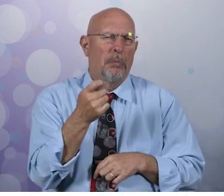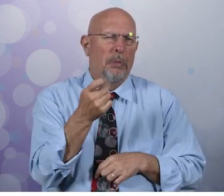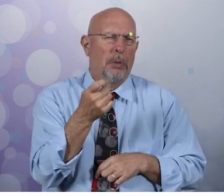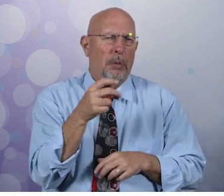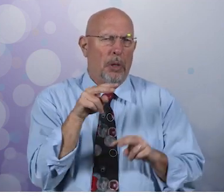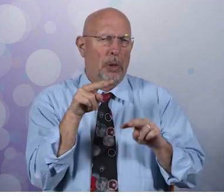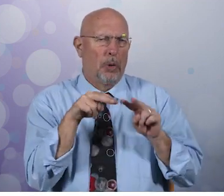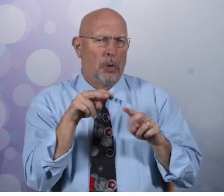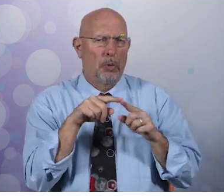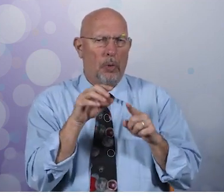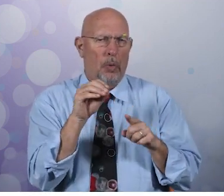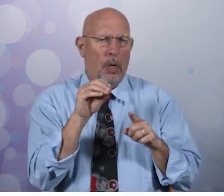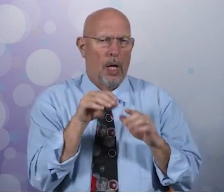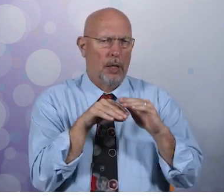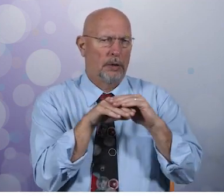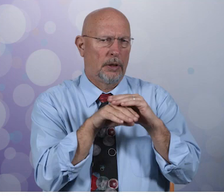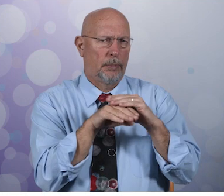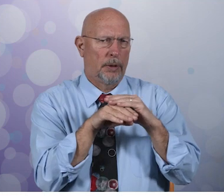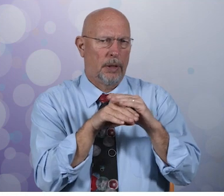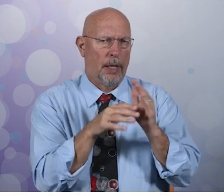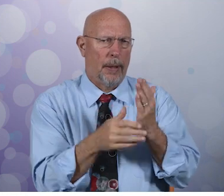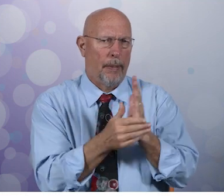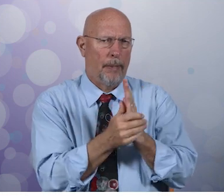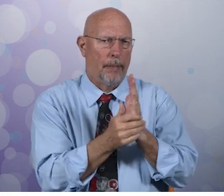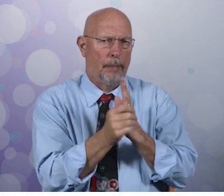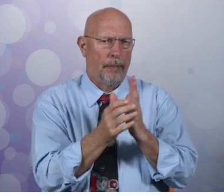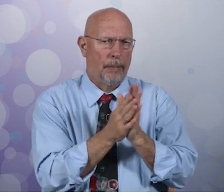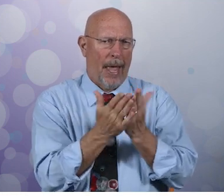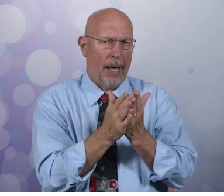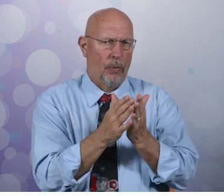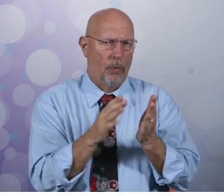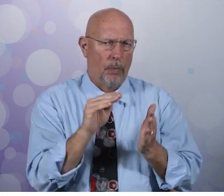into Ohio's Accessibility Manual for state testing.